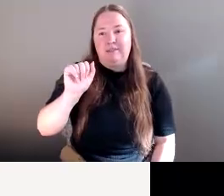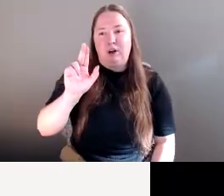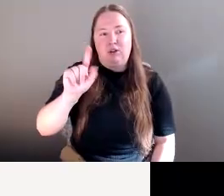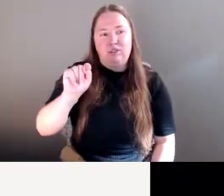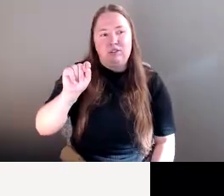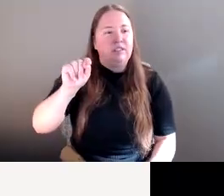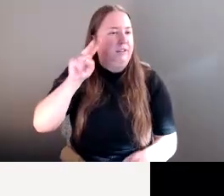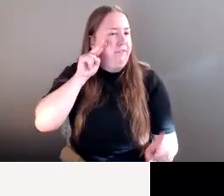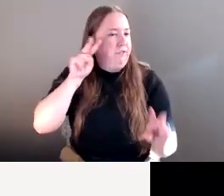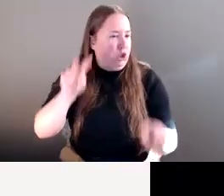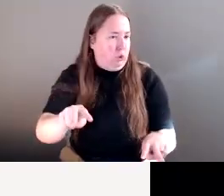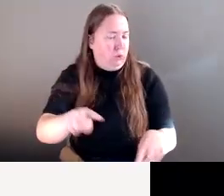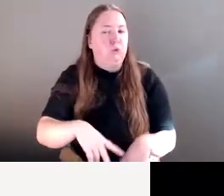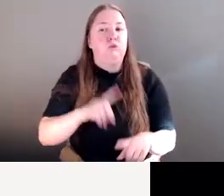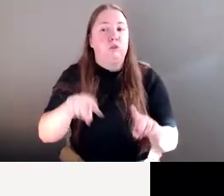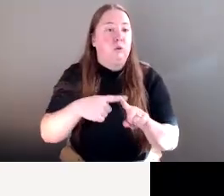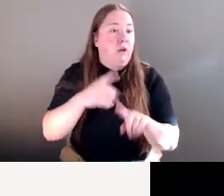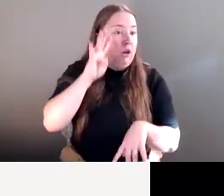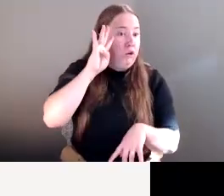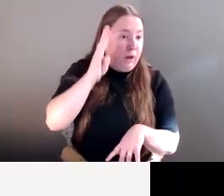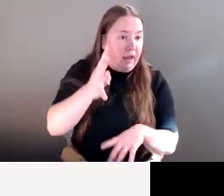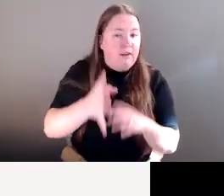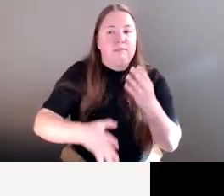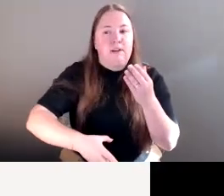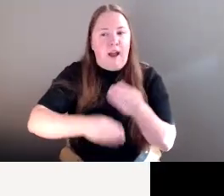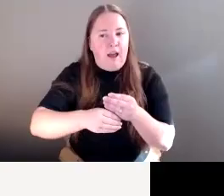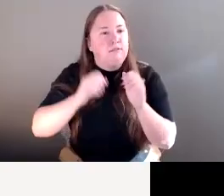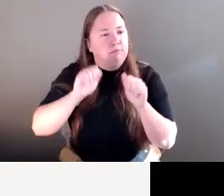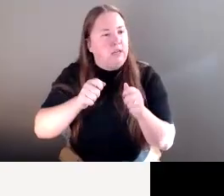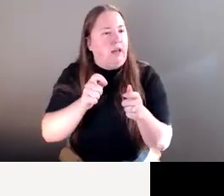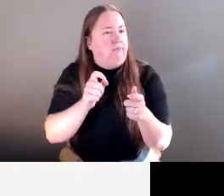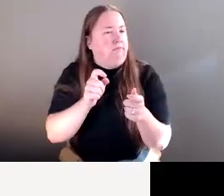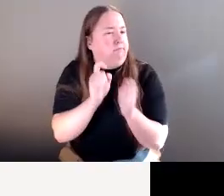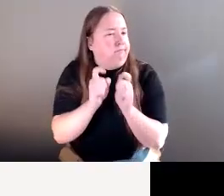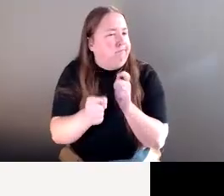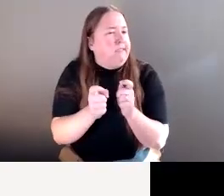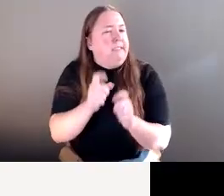you now have the option to configure some default view settings.